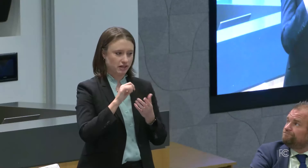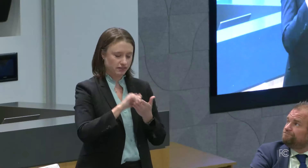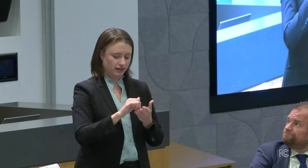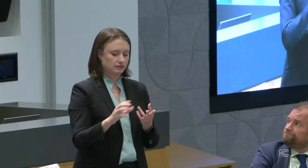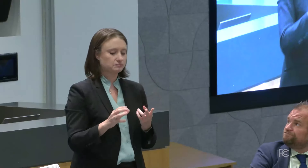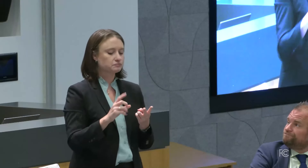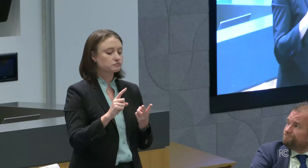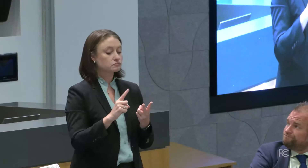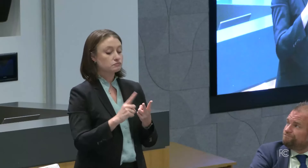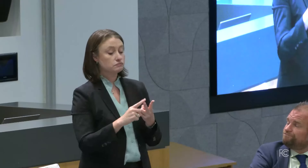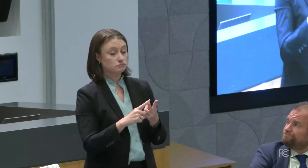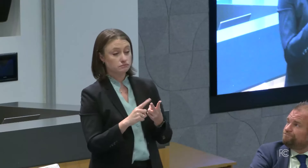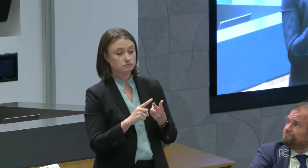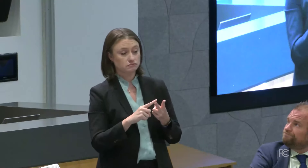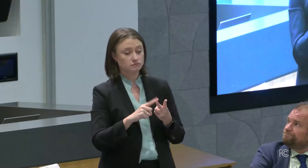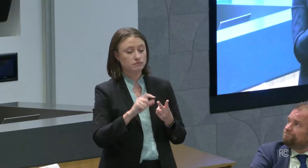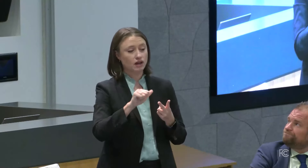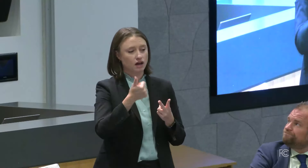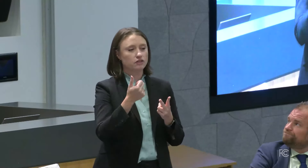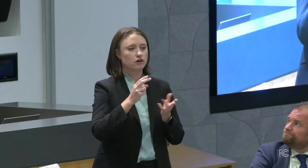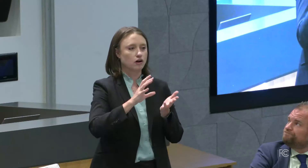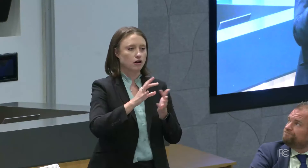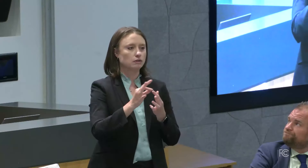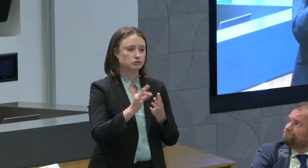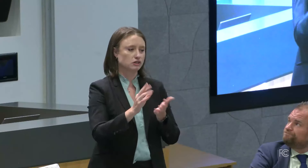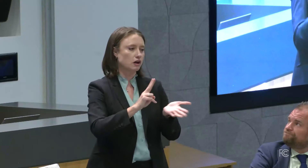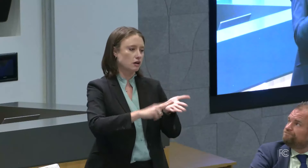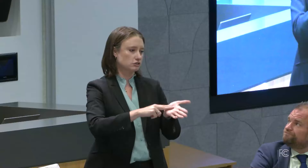MIDDLE OF THE PANDEMIC AND THEY WERE TRYING TO GET THIS OUT AS QUICKLY AS POSSIBLE.